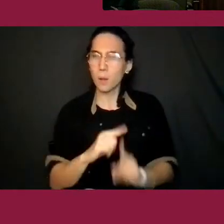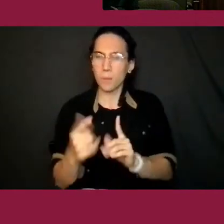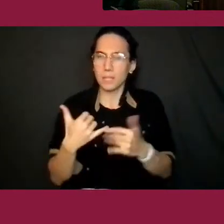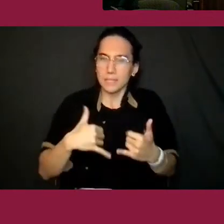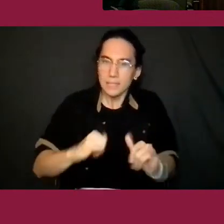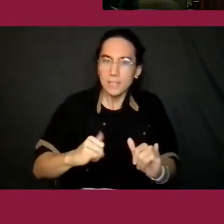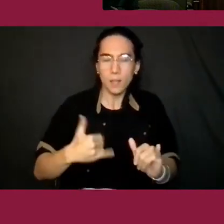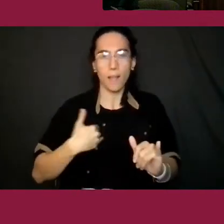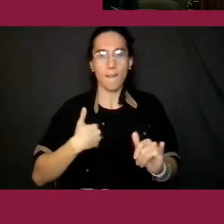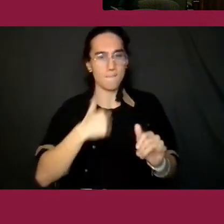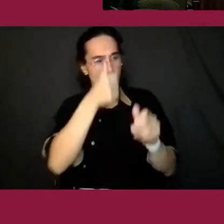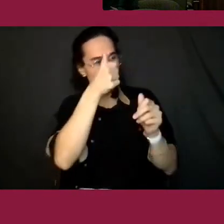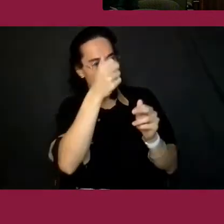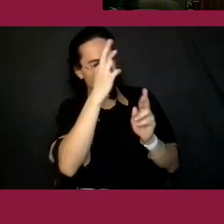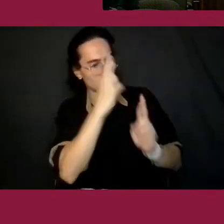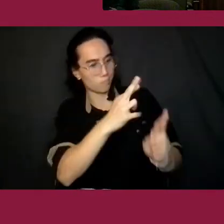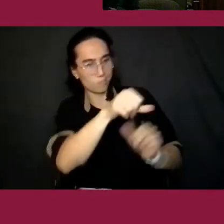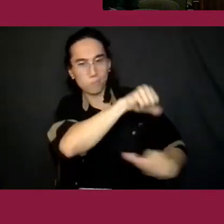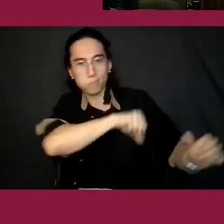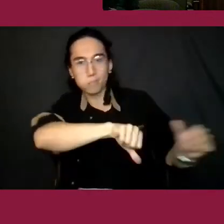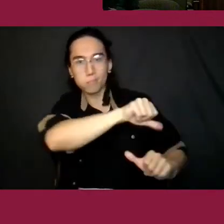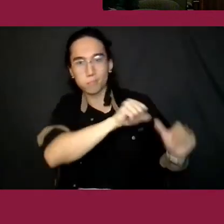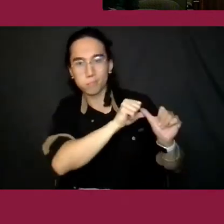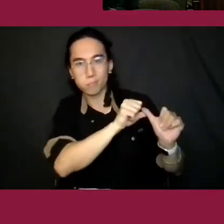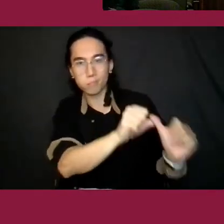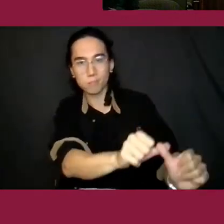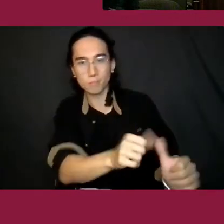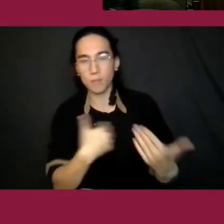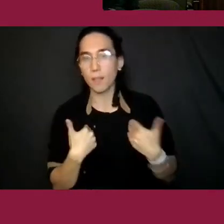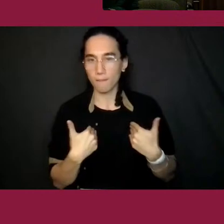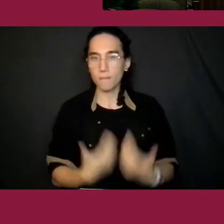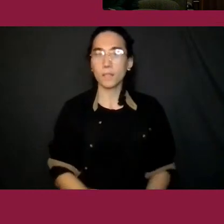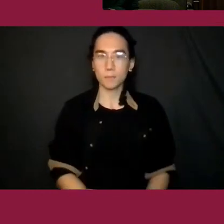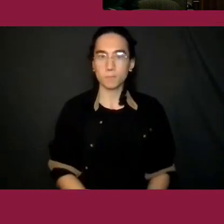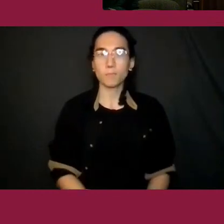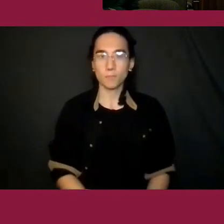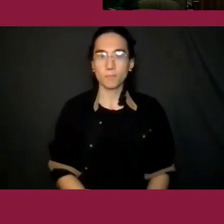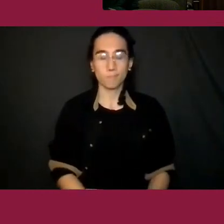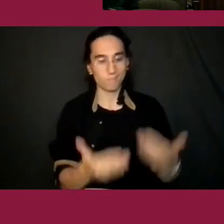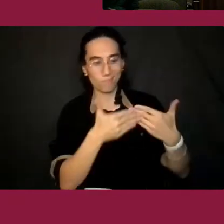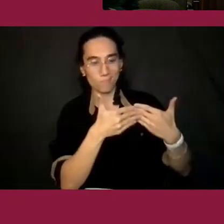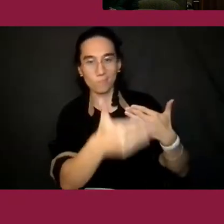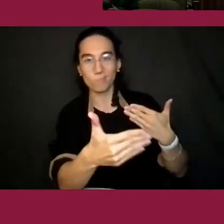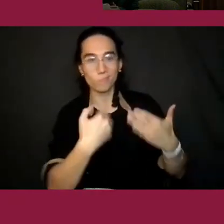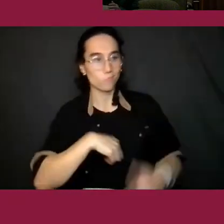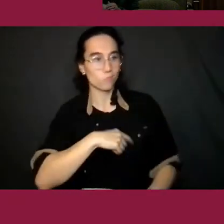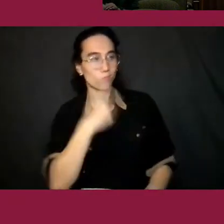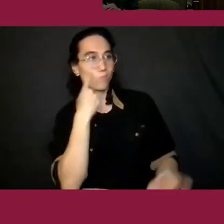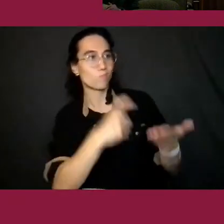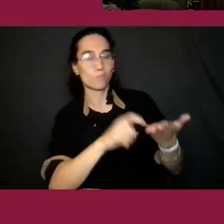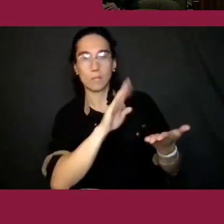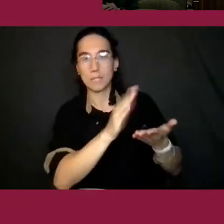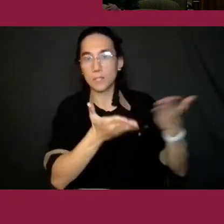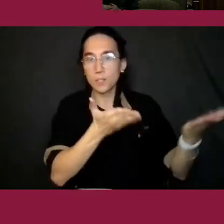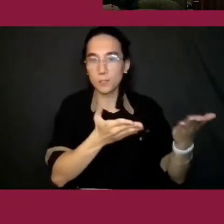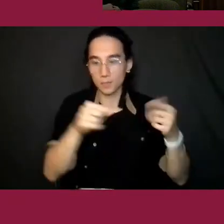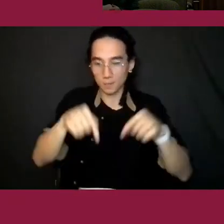Mr. Stults will be long remembered for his dedicated service to Antelope Valley College Board of Trustees and we thank him for serving.